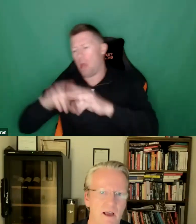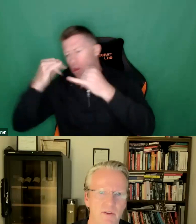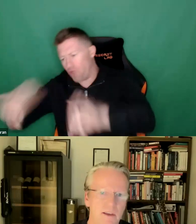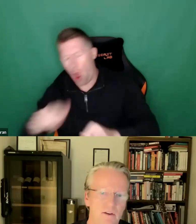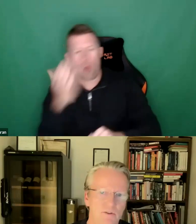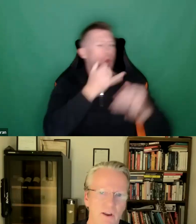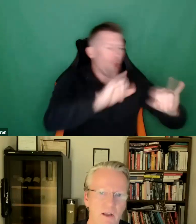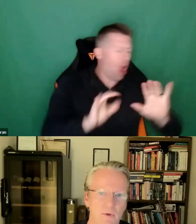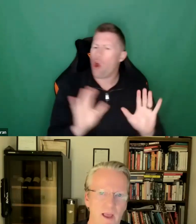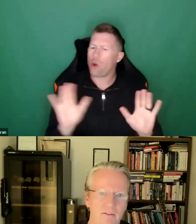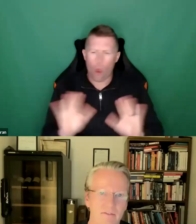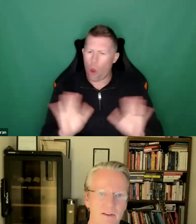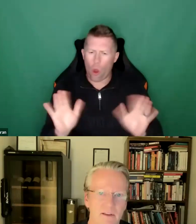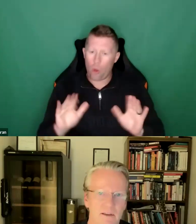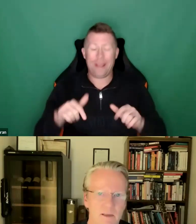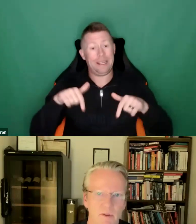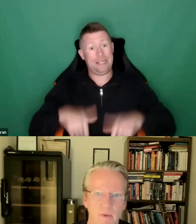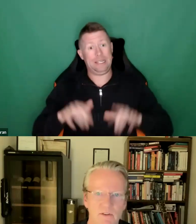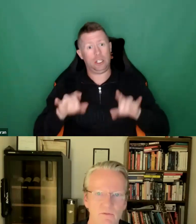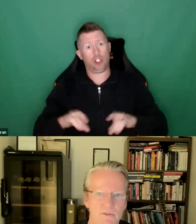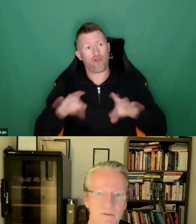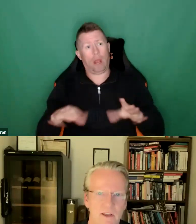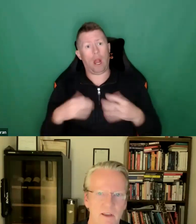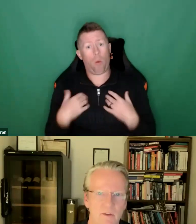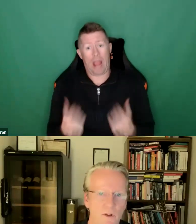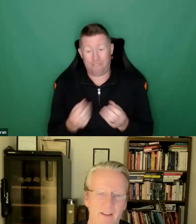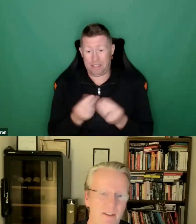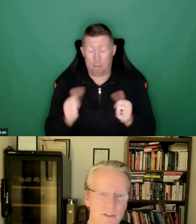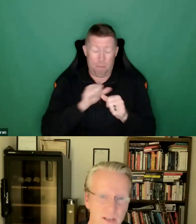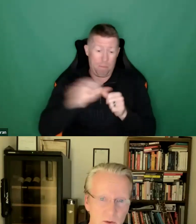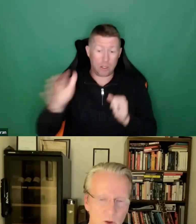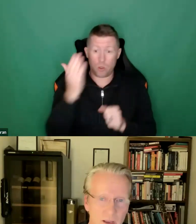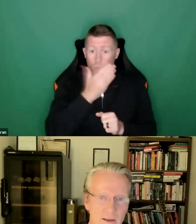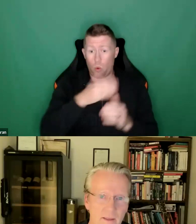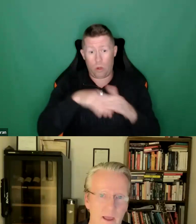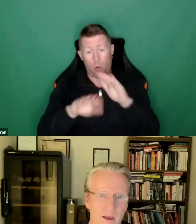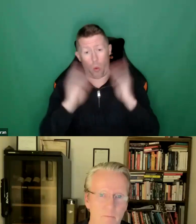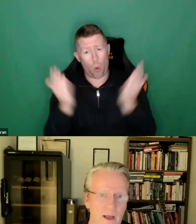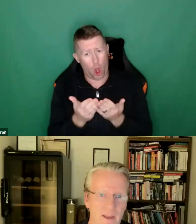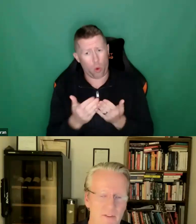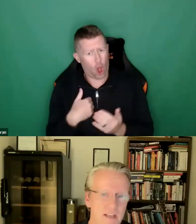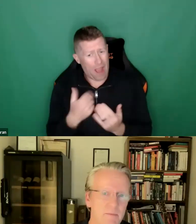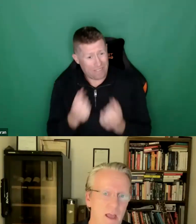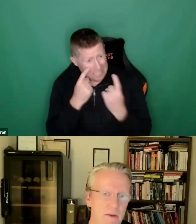when people listen to us, we are saying that